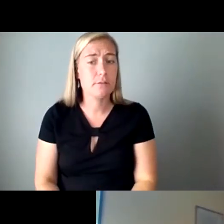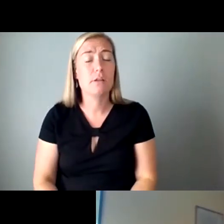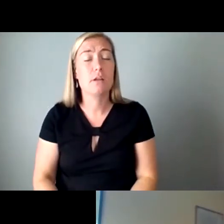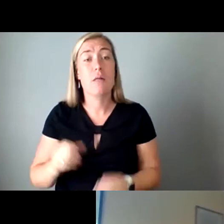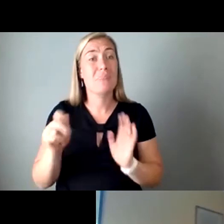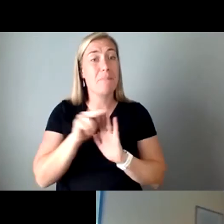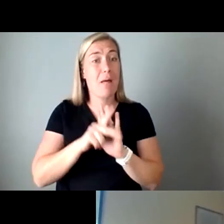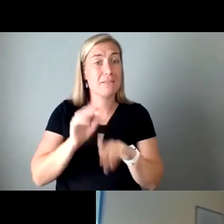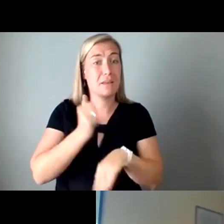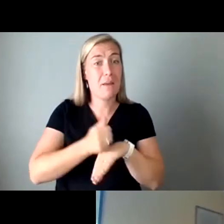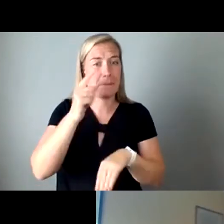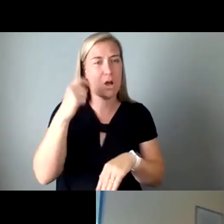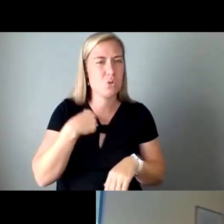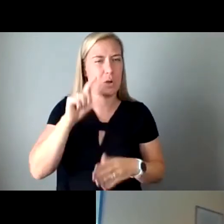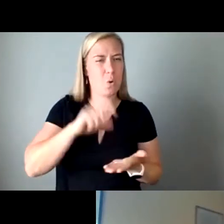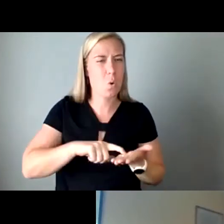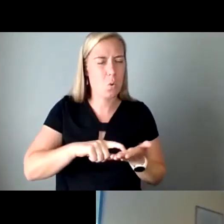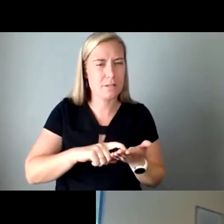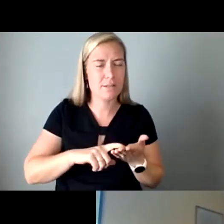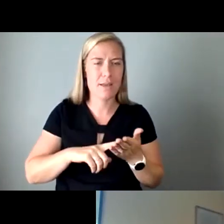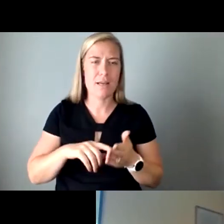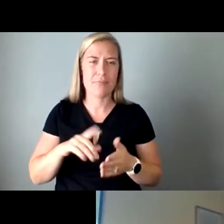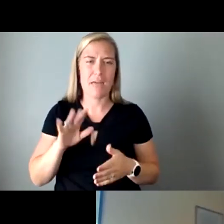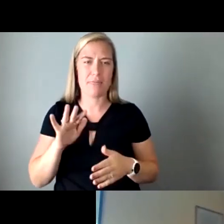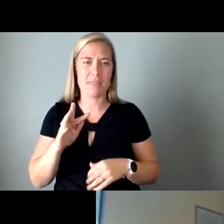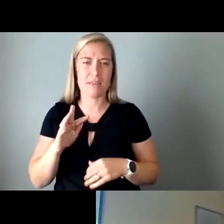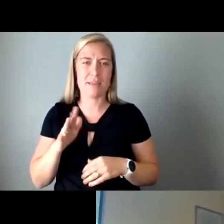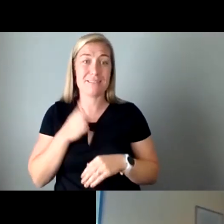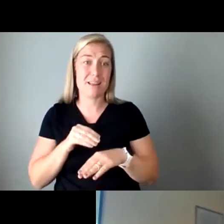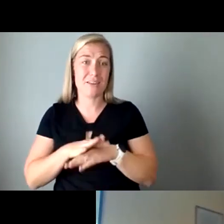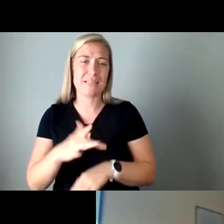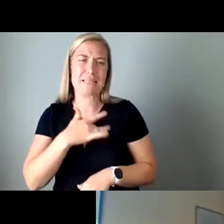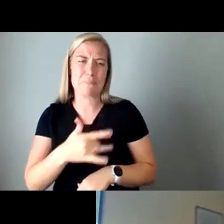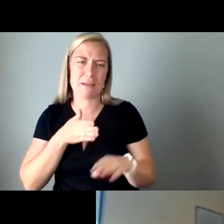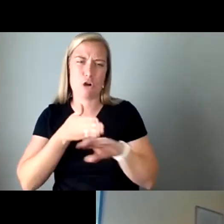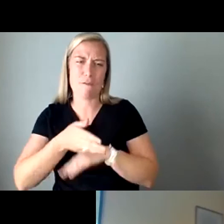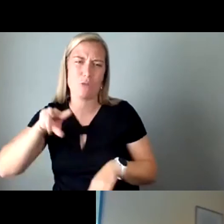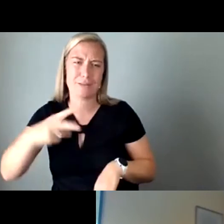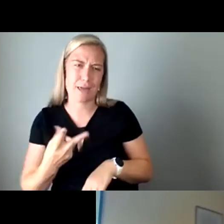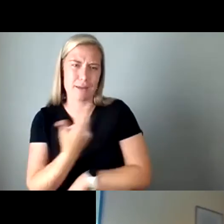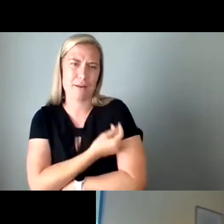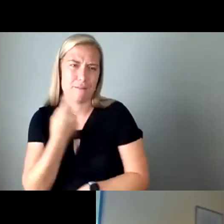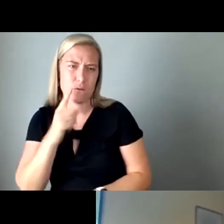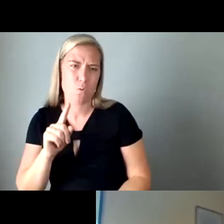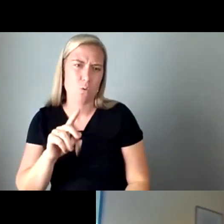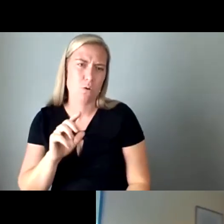are typically after the second dose of the Moderna and Pfizer, the policy covers the